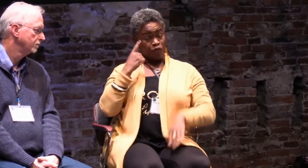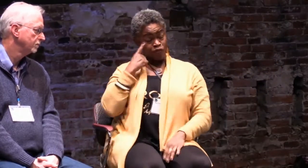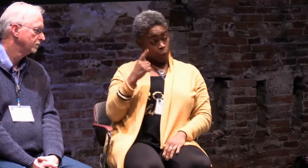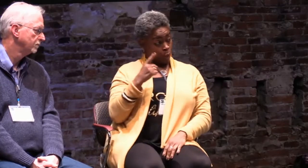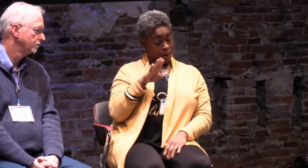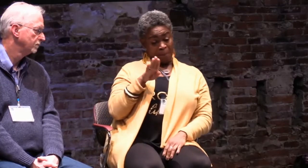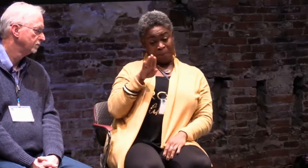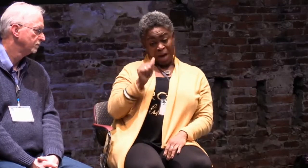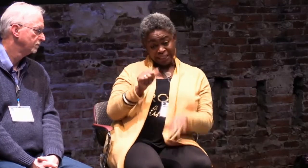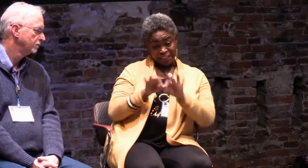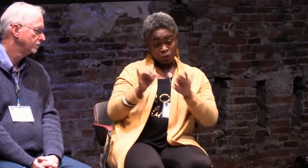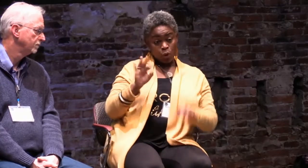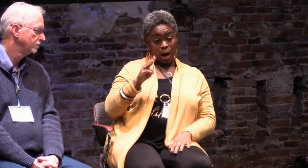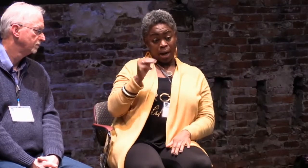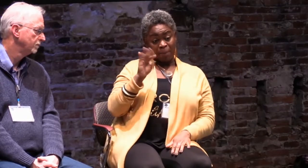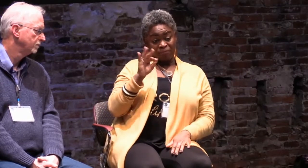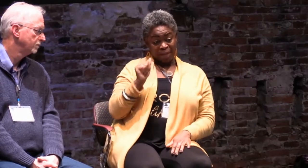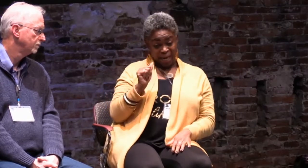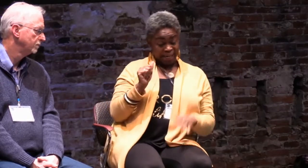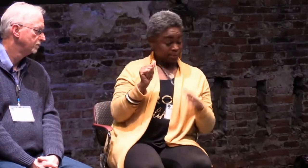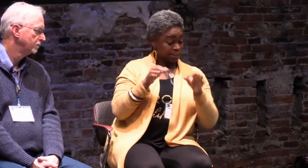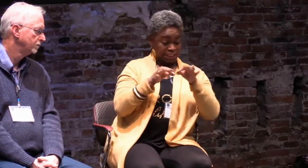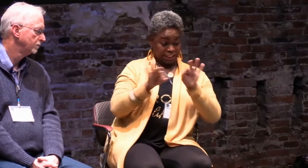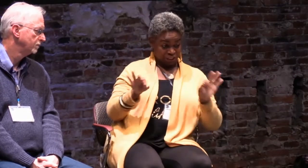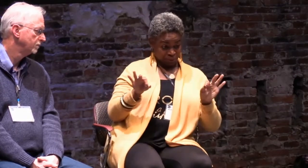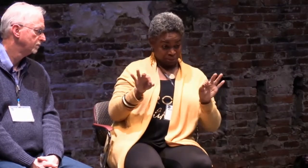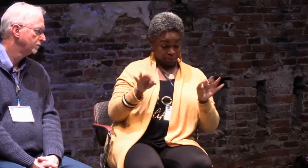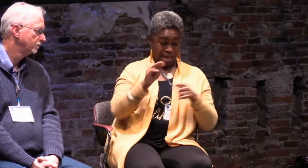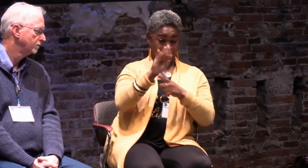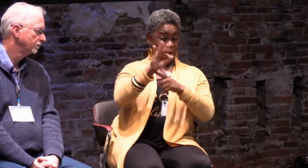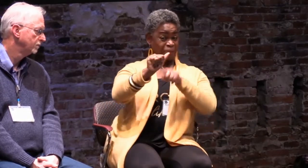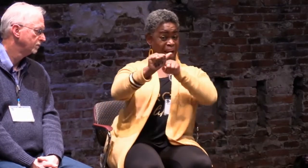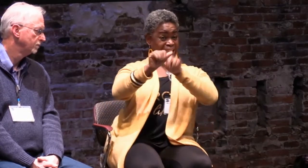the added expense and complexity of accessibility, interpreters, the whole nine yards.